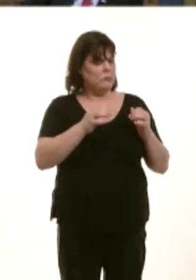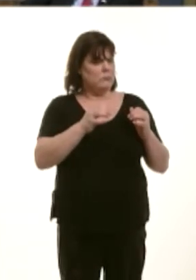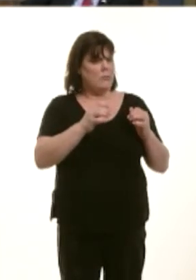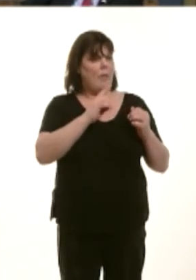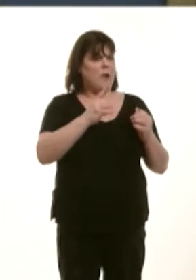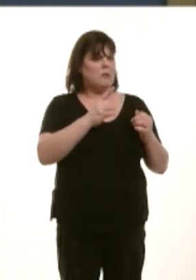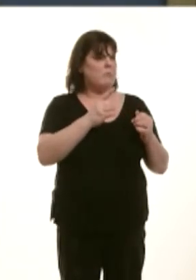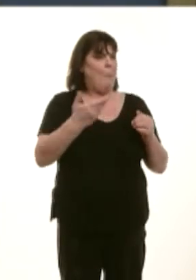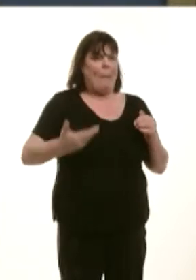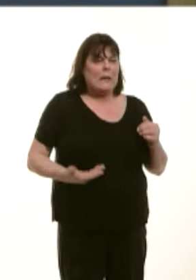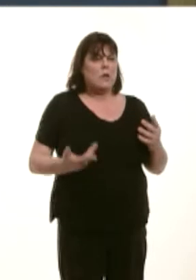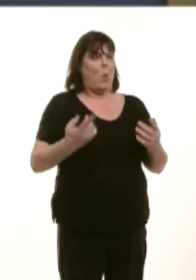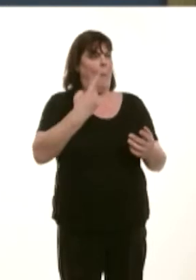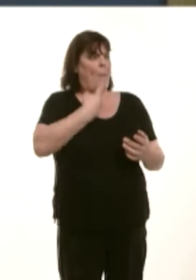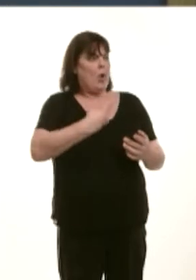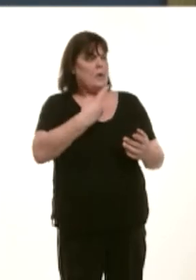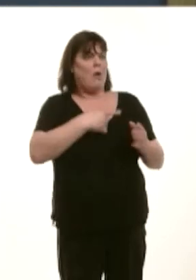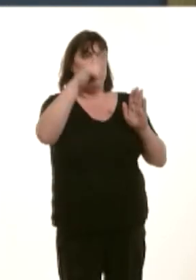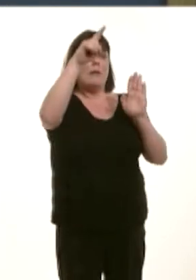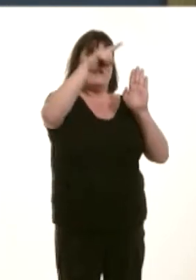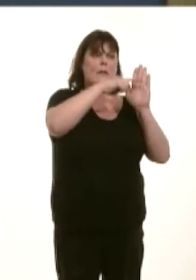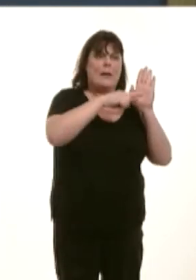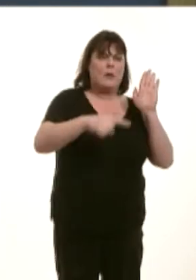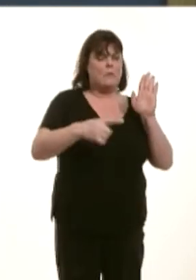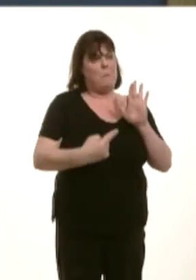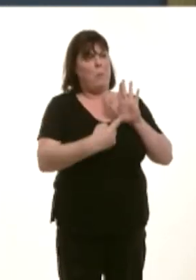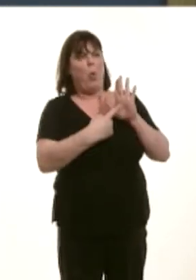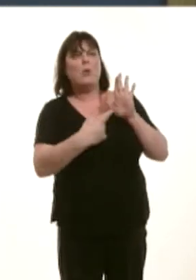are crucial where there are not spots in my constituency and that the UK Government needs